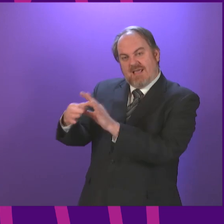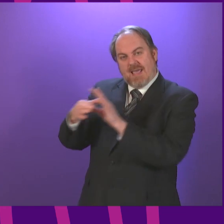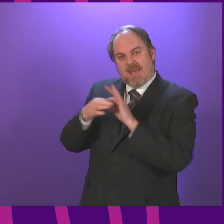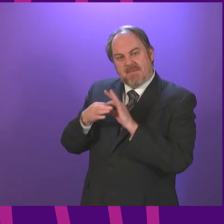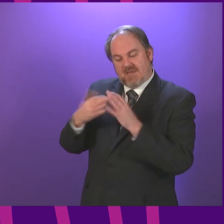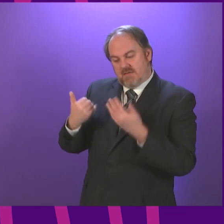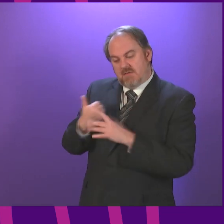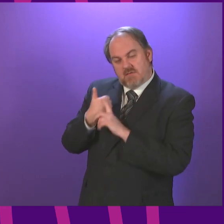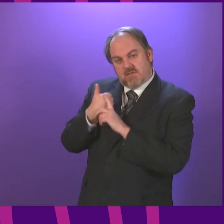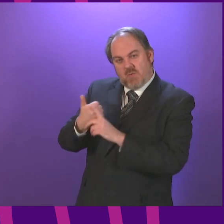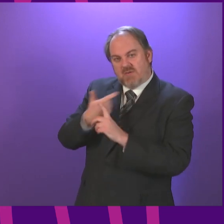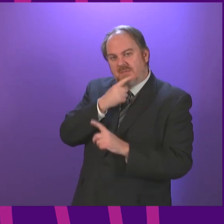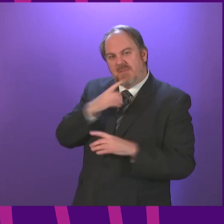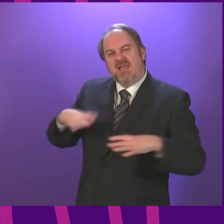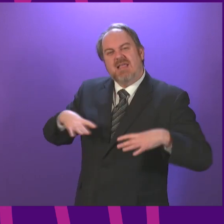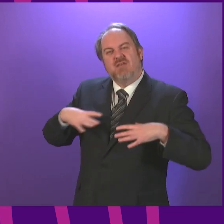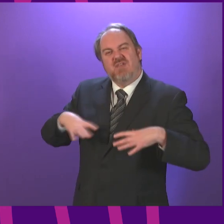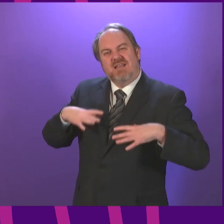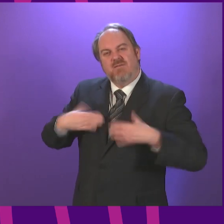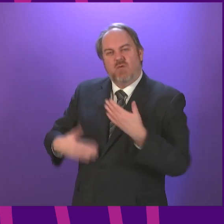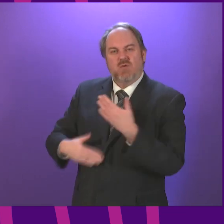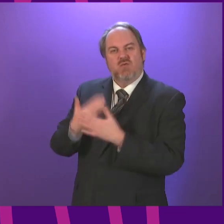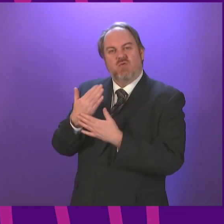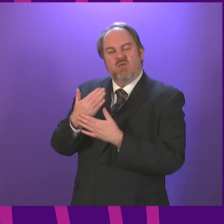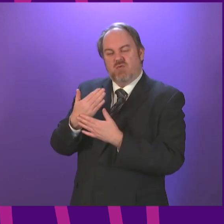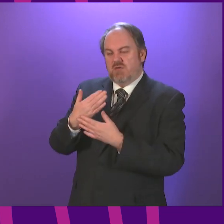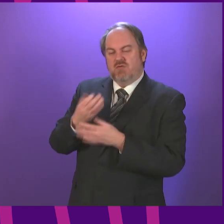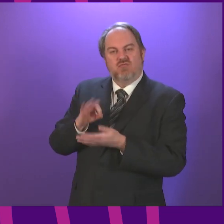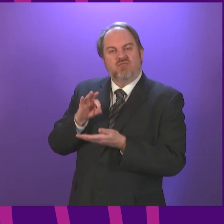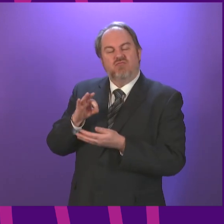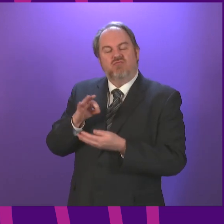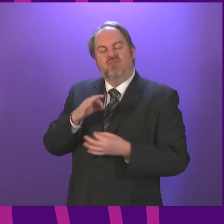for their treatment, and there is a new single point of contact for cancer patients to support